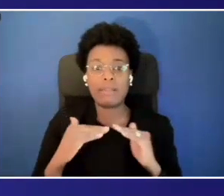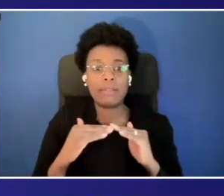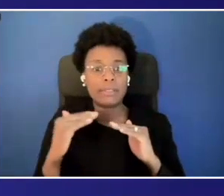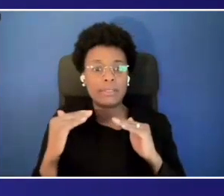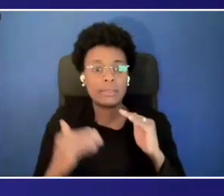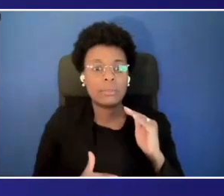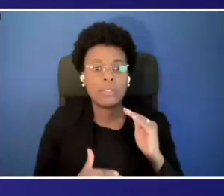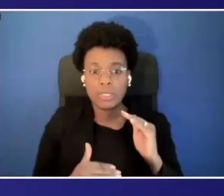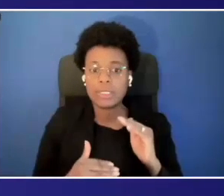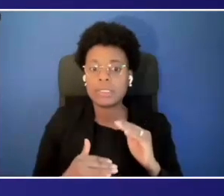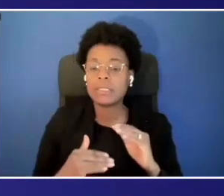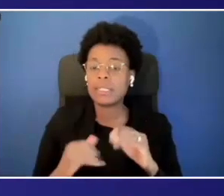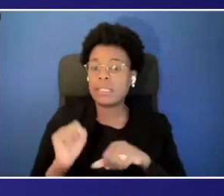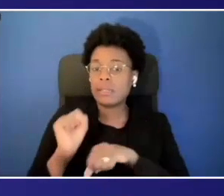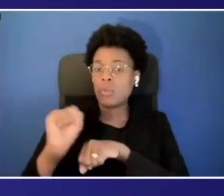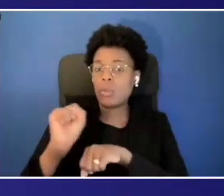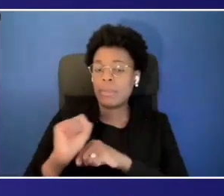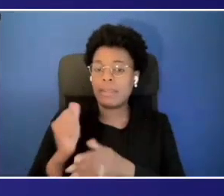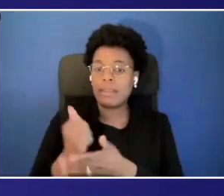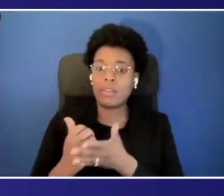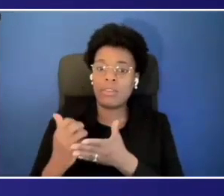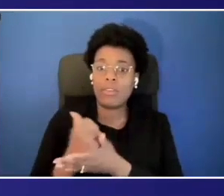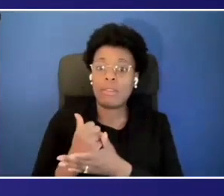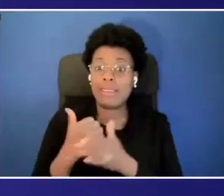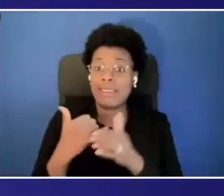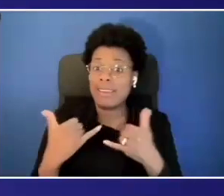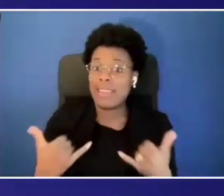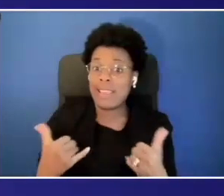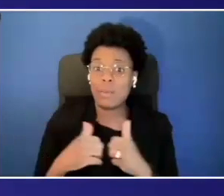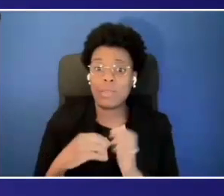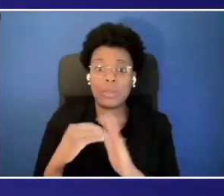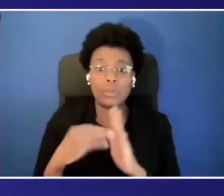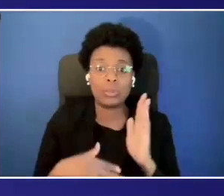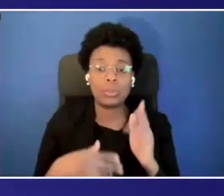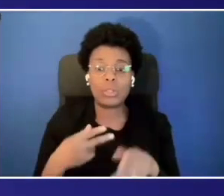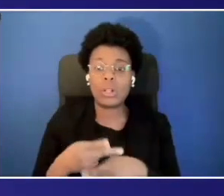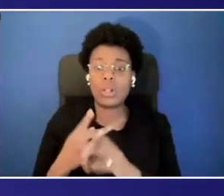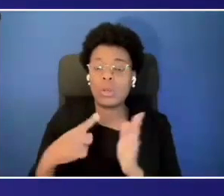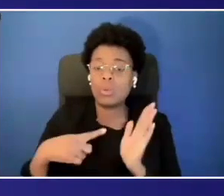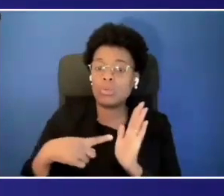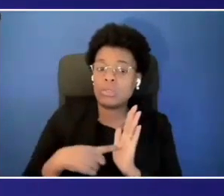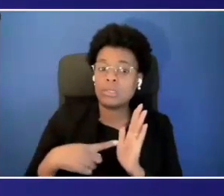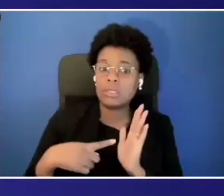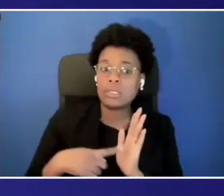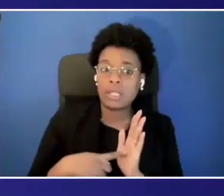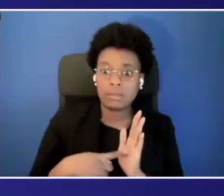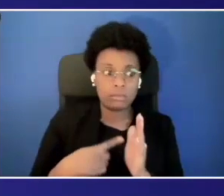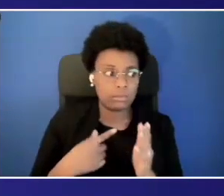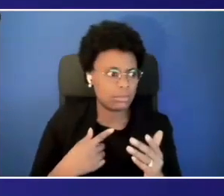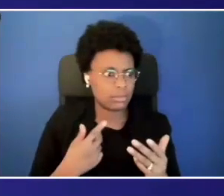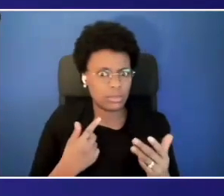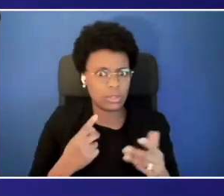Now with the student loan that myself, I have to wonder, you know, will I, or when will I be off the car again?